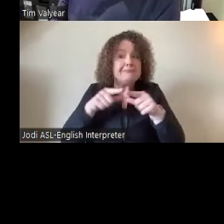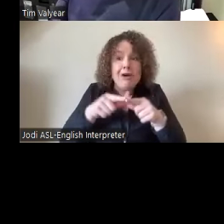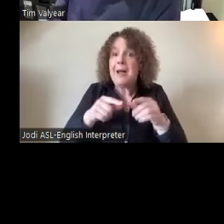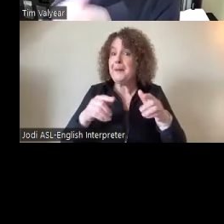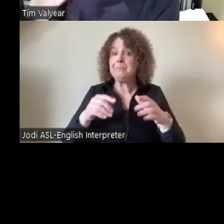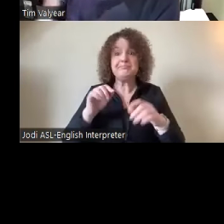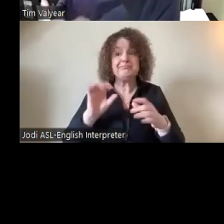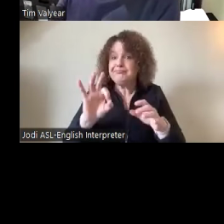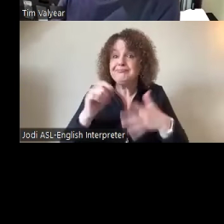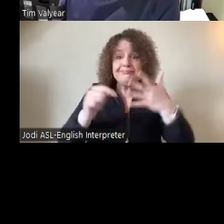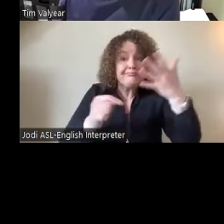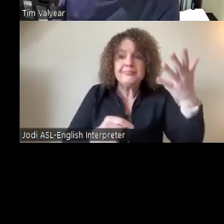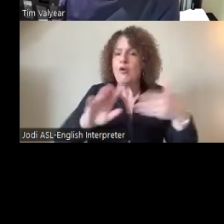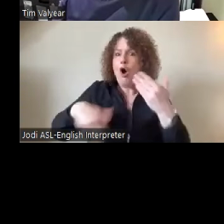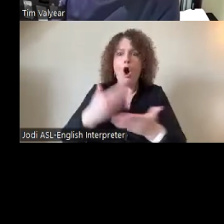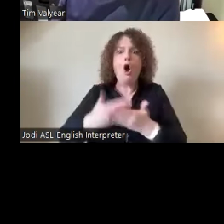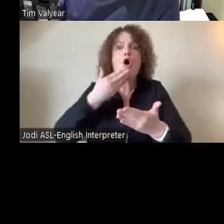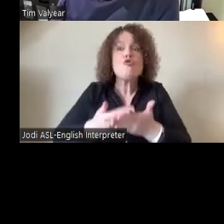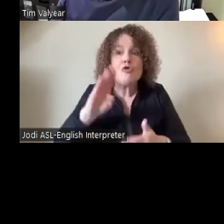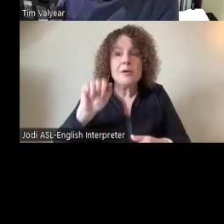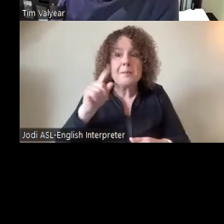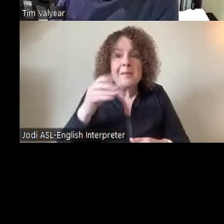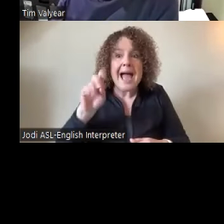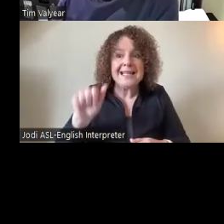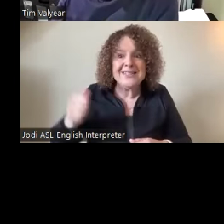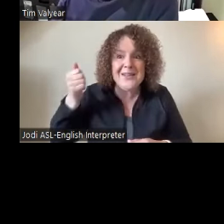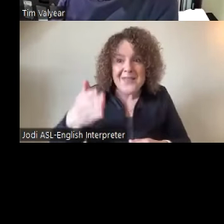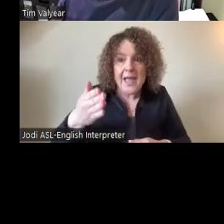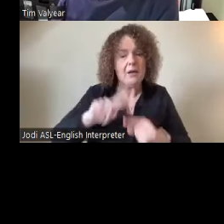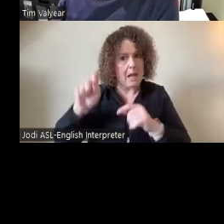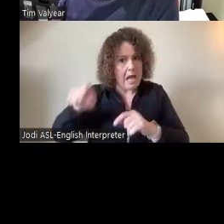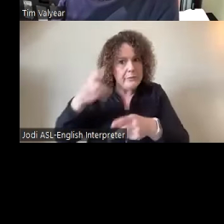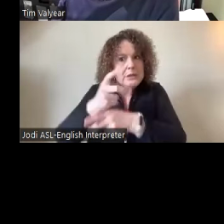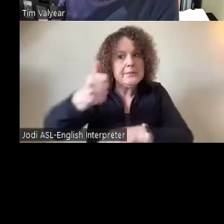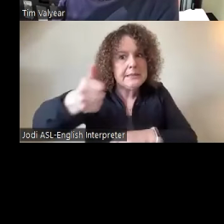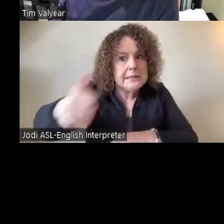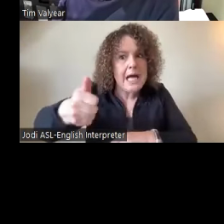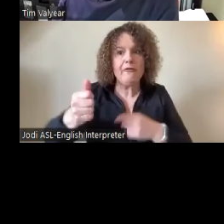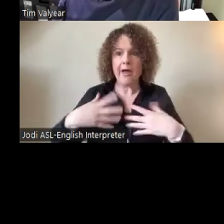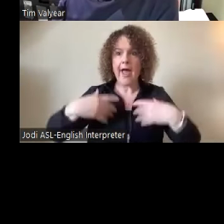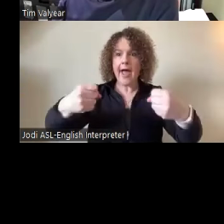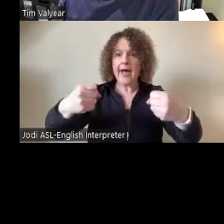trillion good bacteria. It's in all of our orifices, nose,